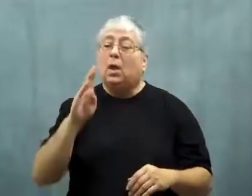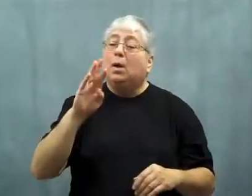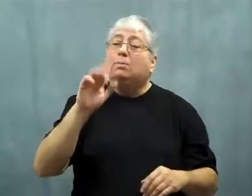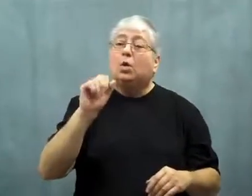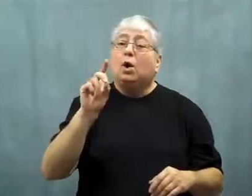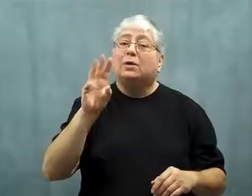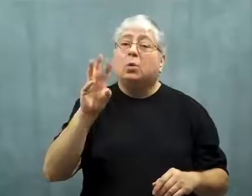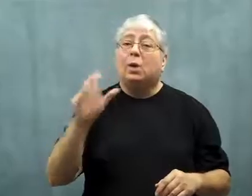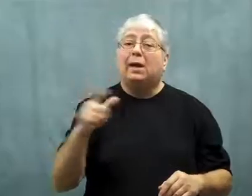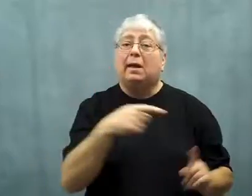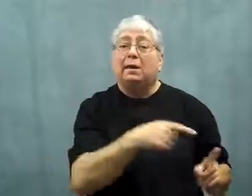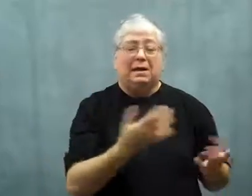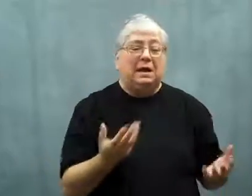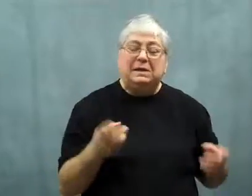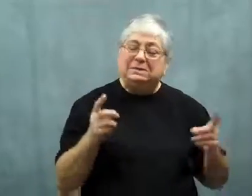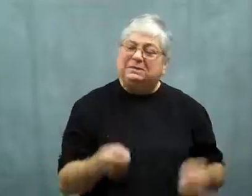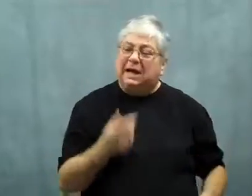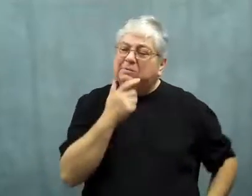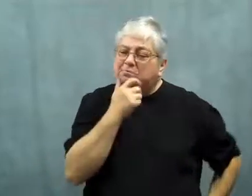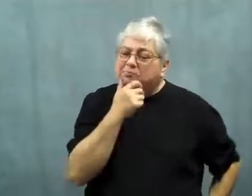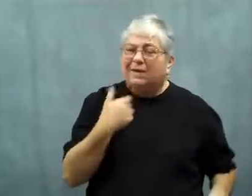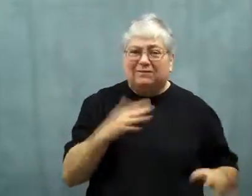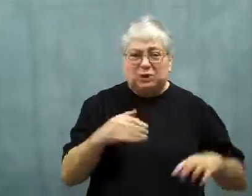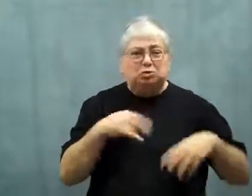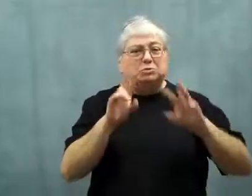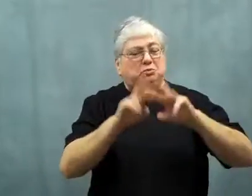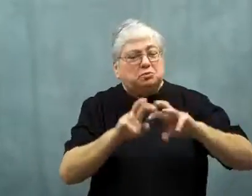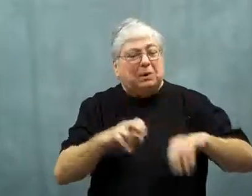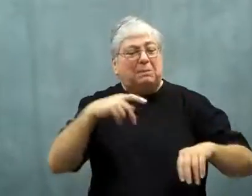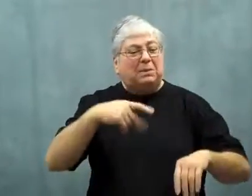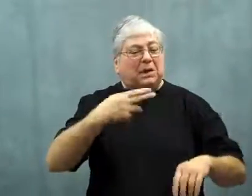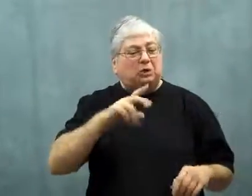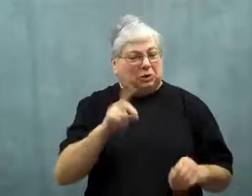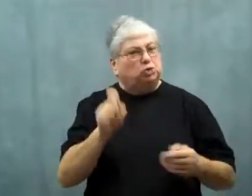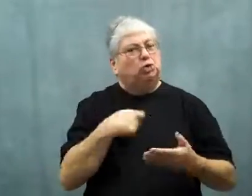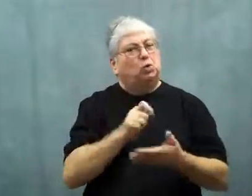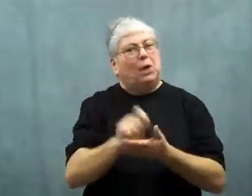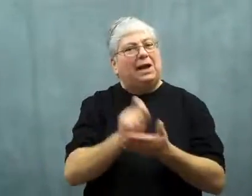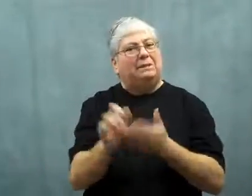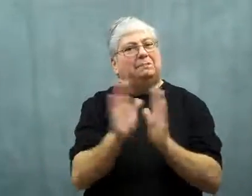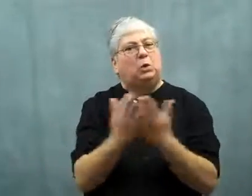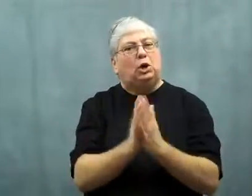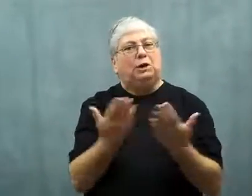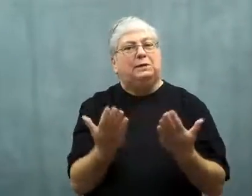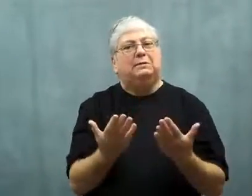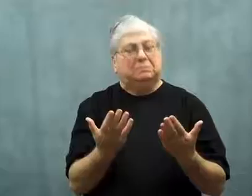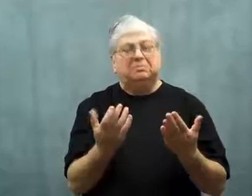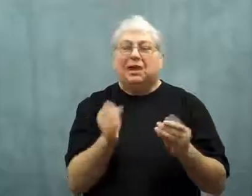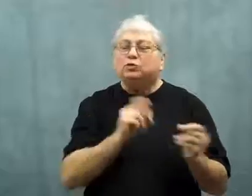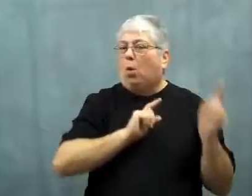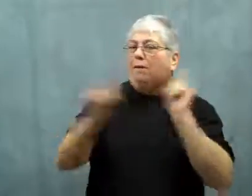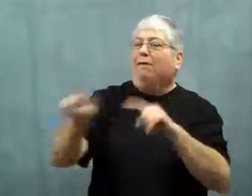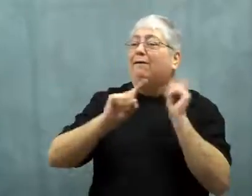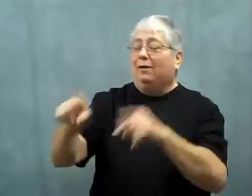Broadwell decided her dissertation should be a book.